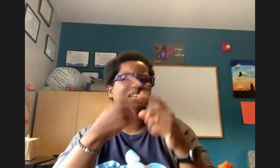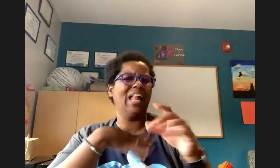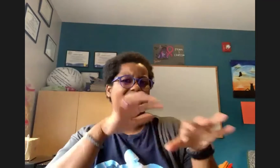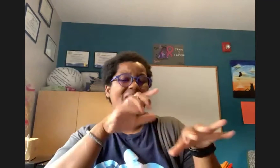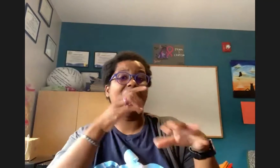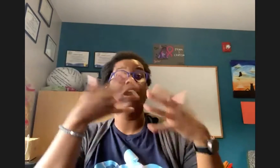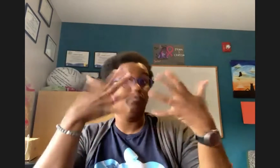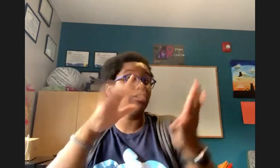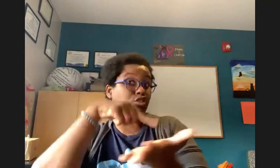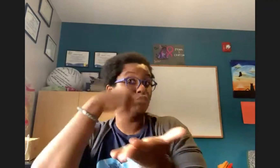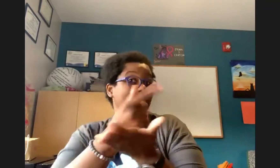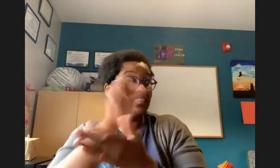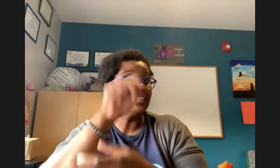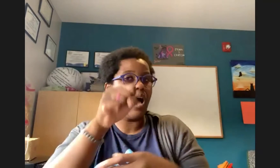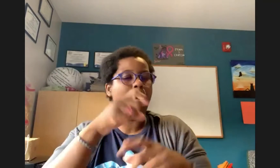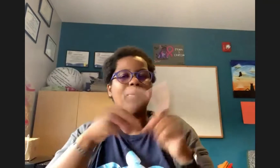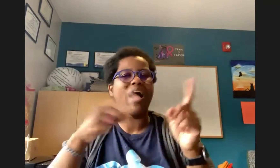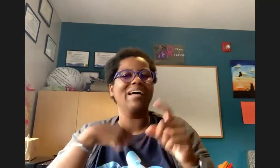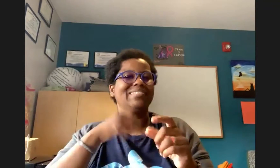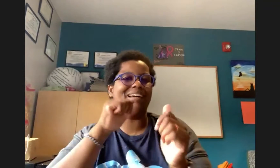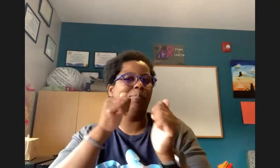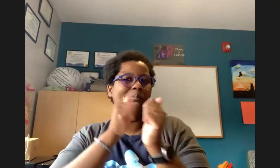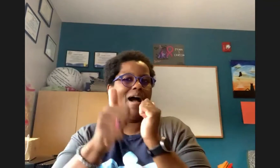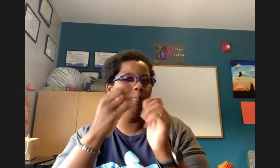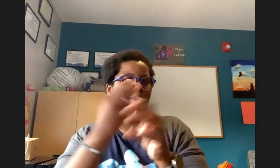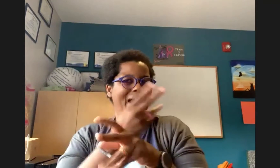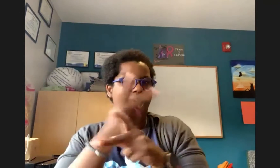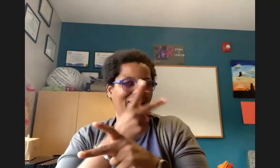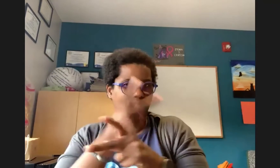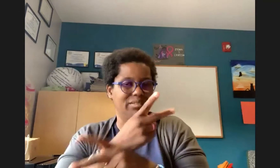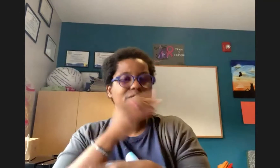I did eventually graduate. At that time, I didn't pass math,